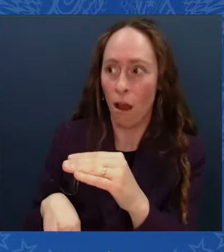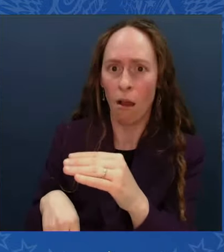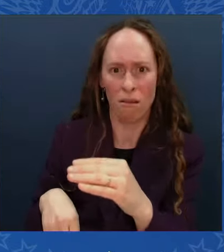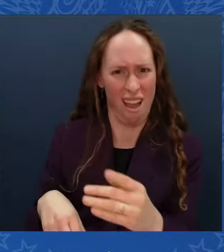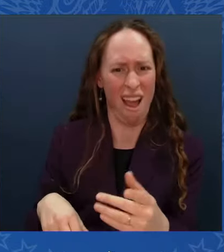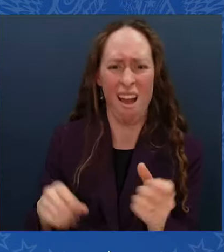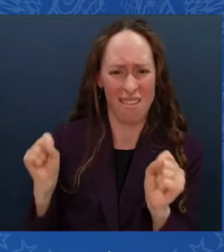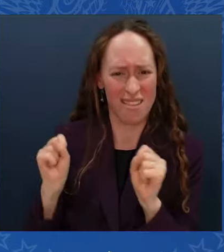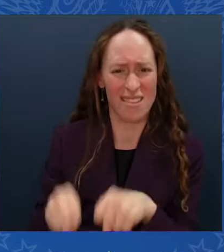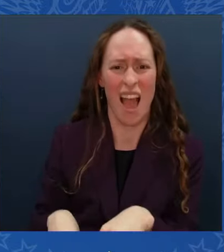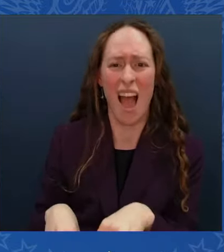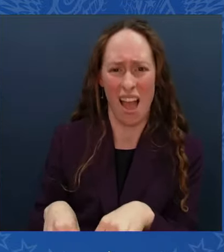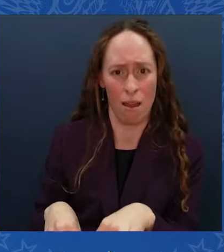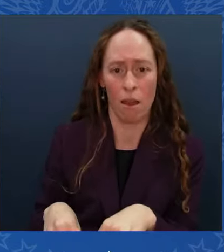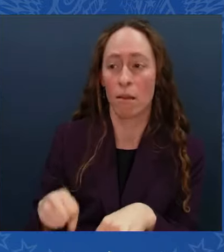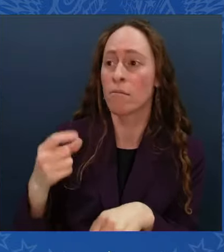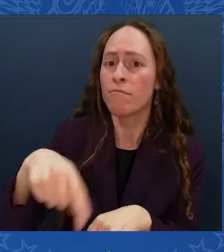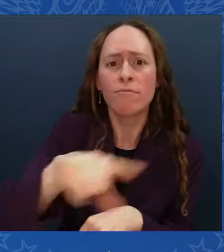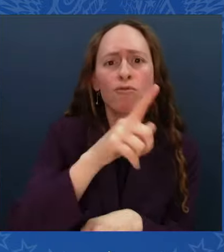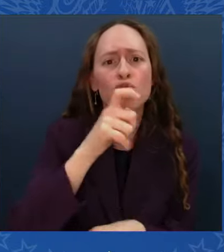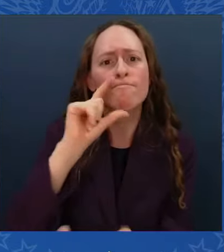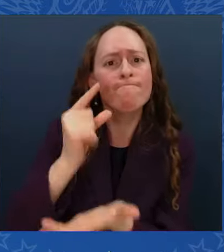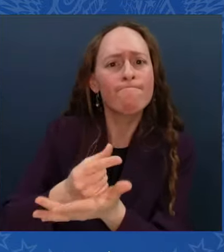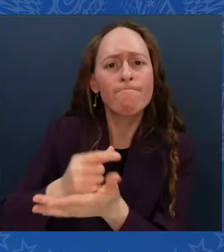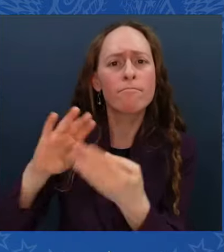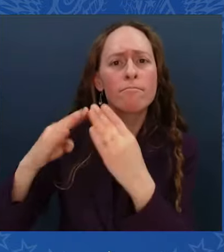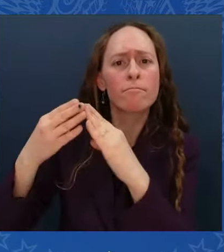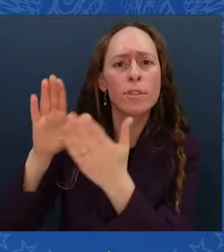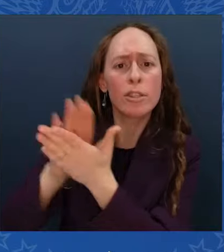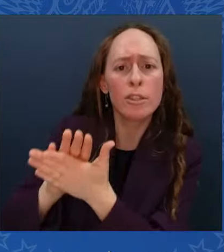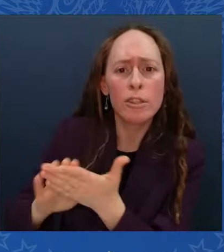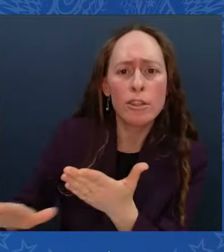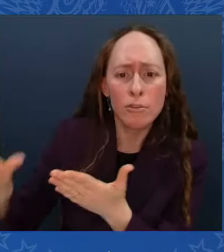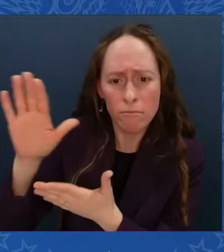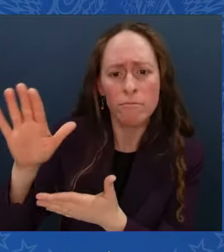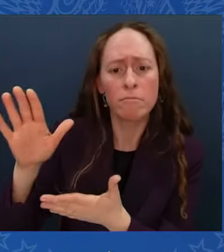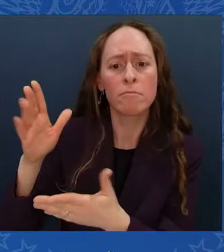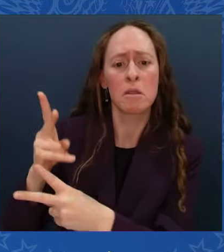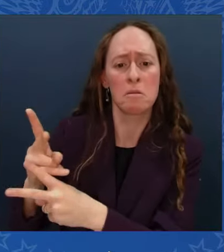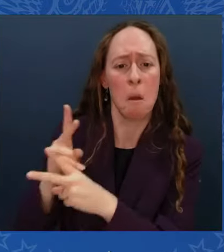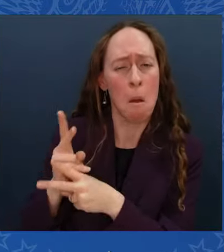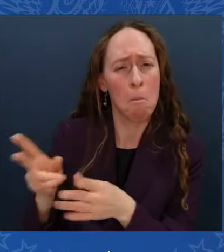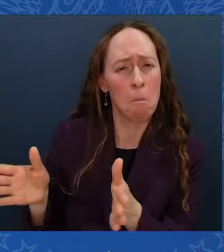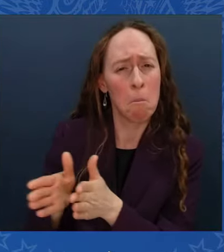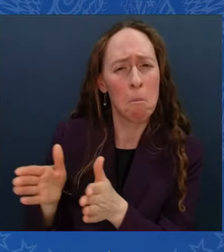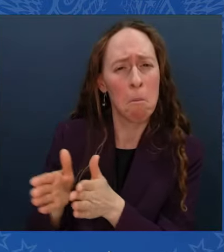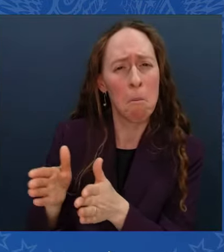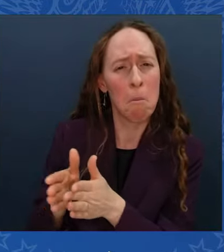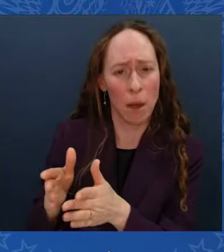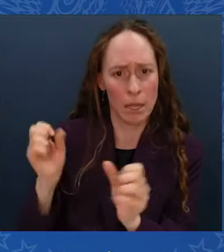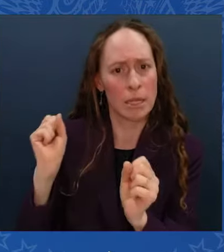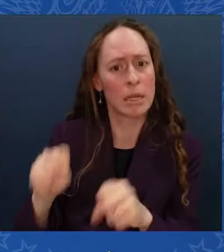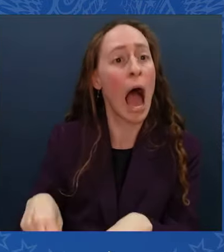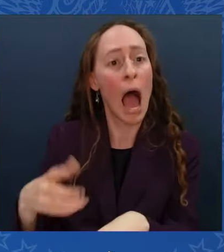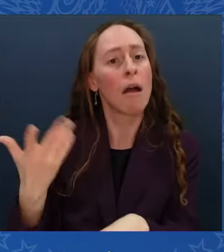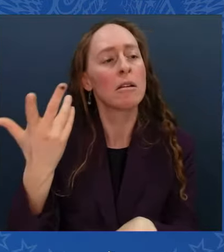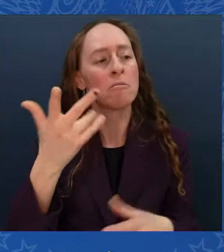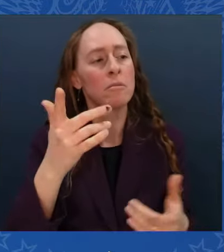and borrowers with smaller loans, putting them back on track faster for debt forgiveness than ever before. And this builds on other progress